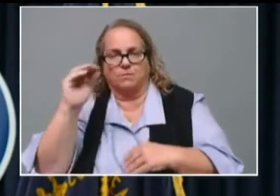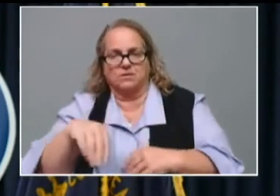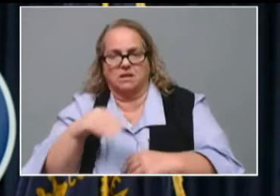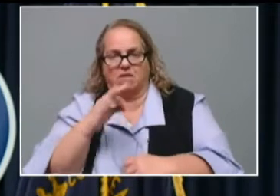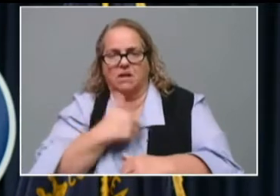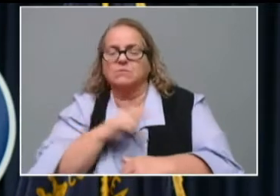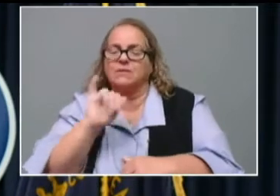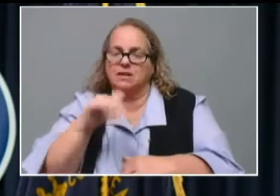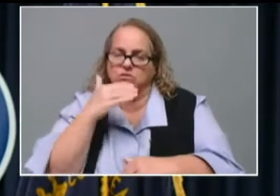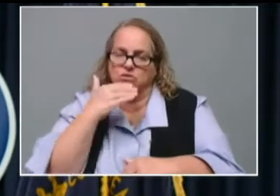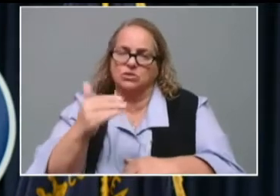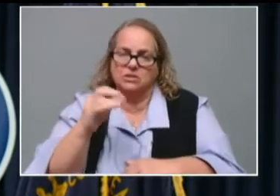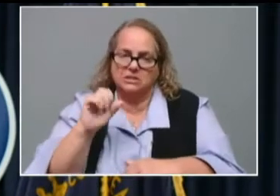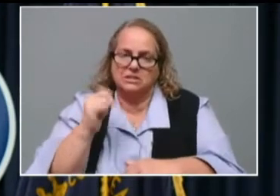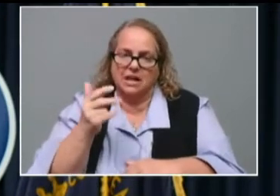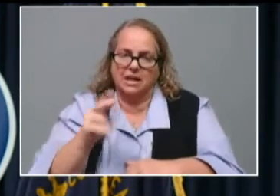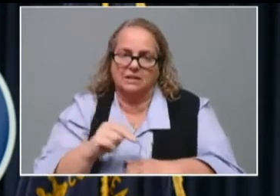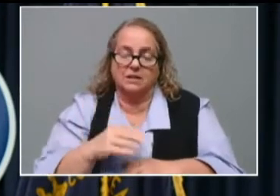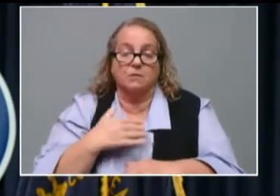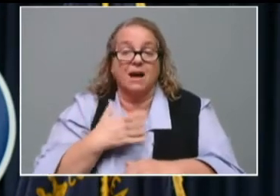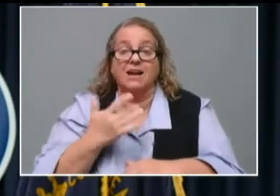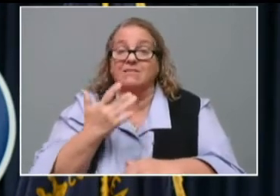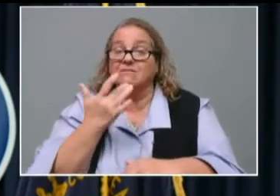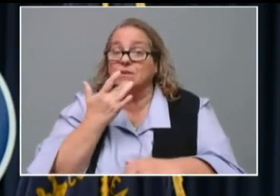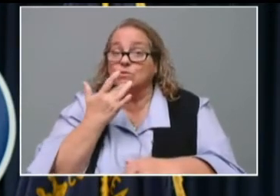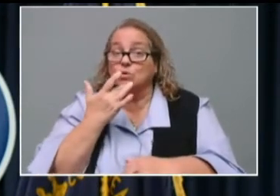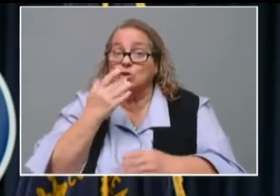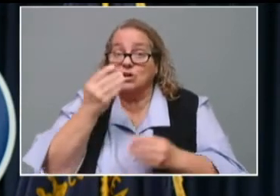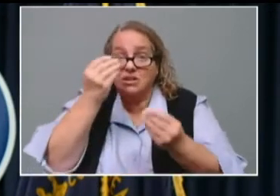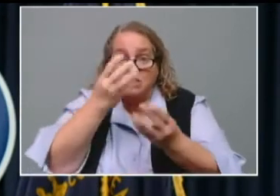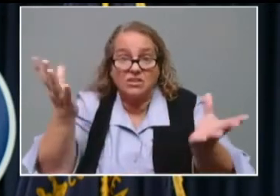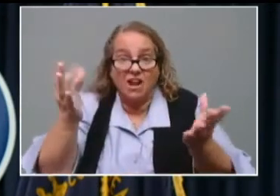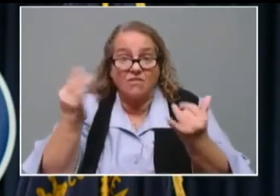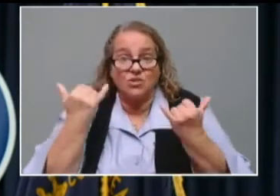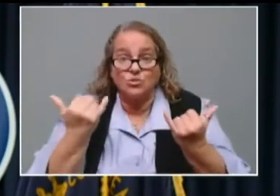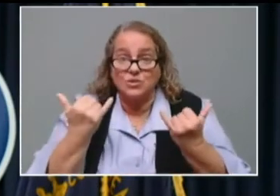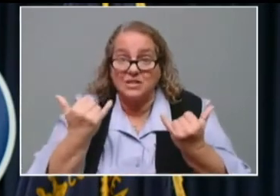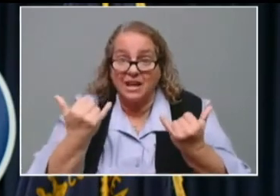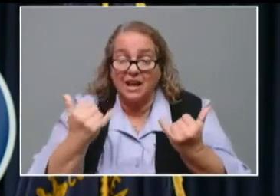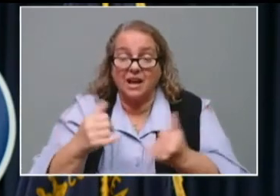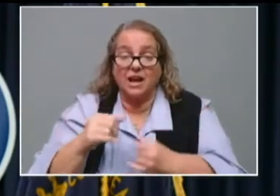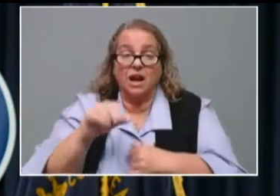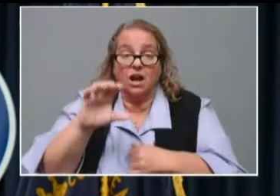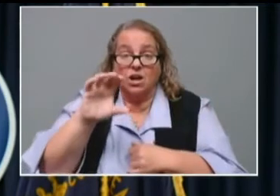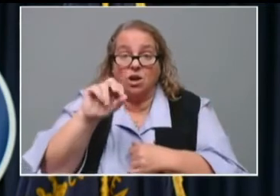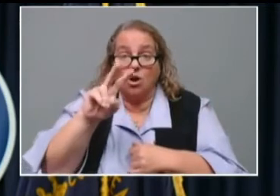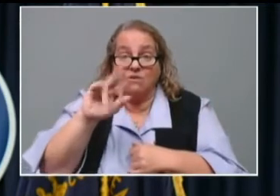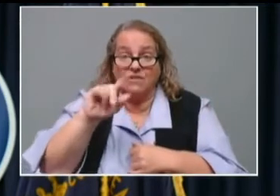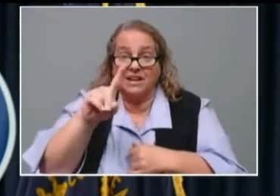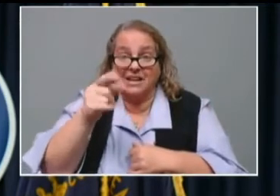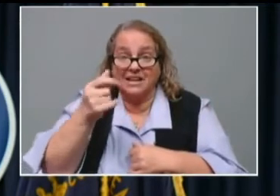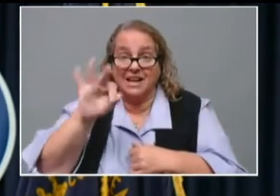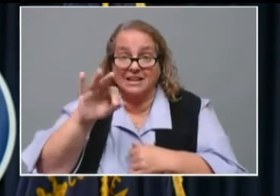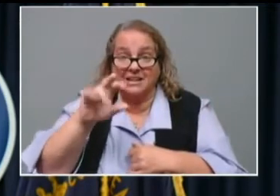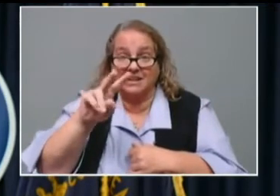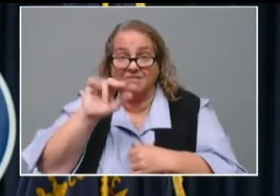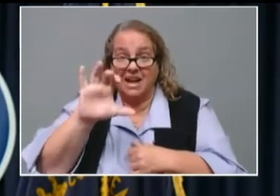My favorite news of the day. Covid 19 vaccines for 5 to 11 year olds. So now